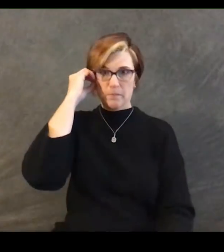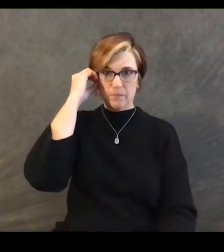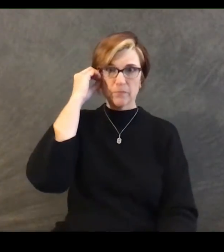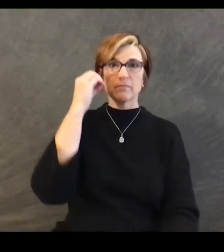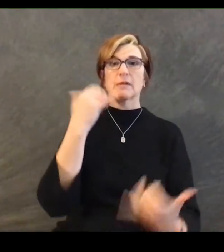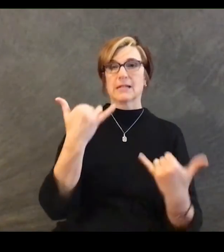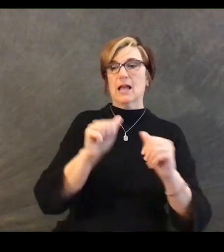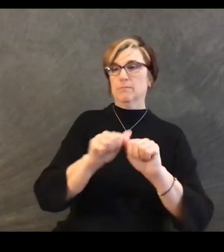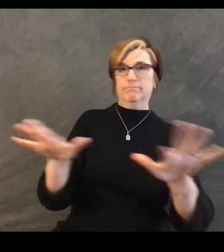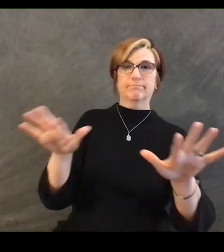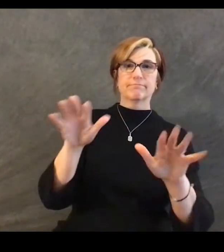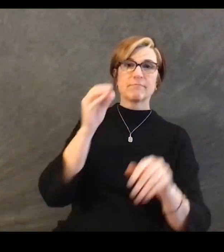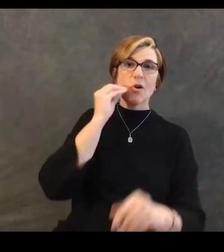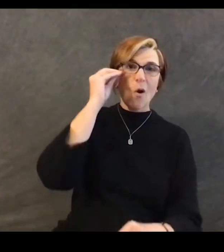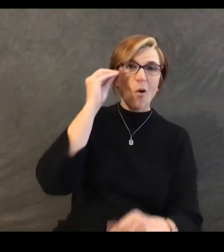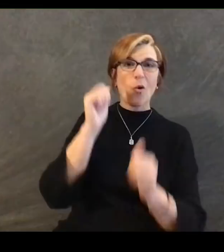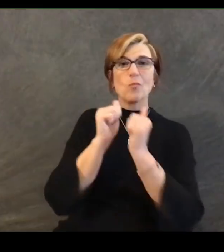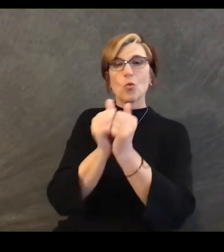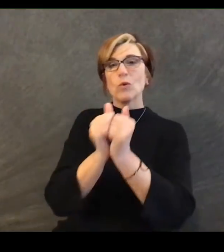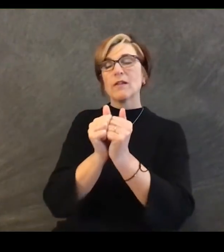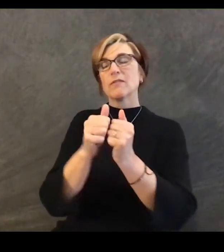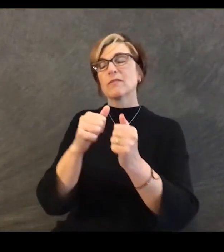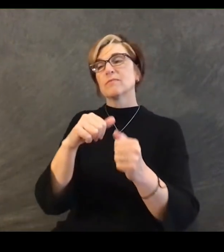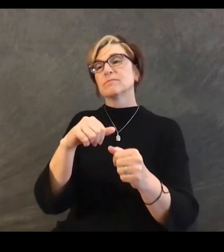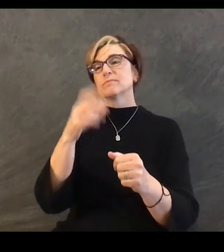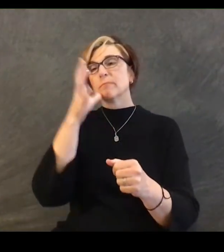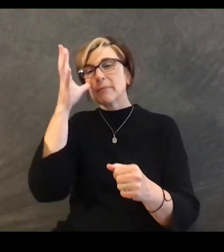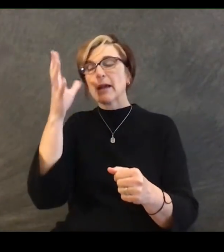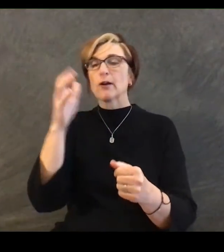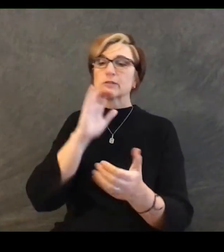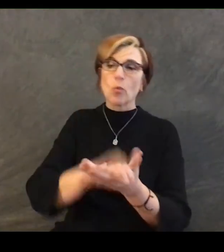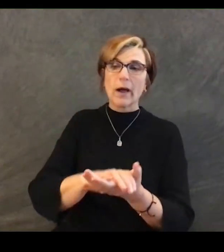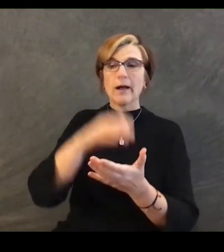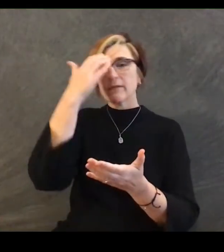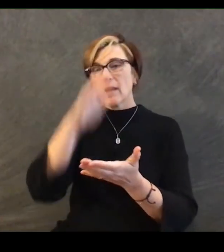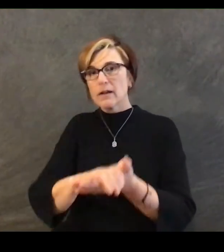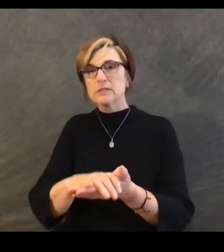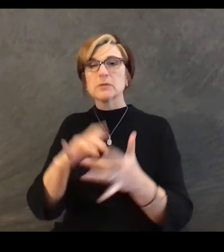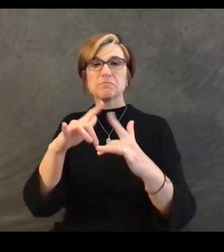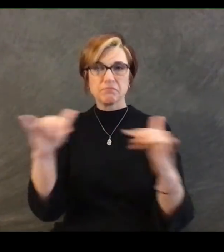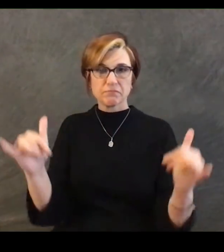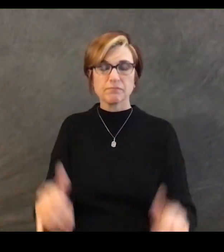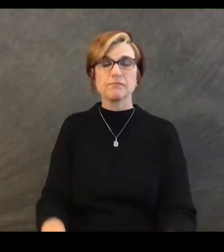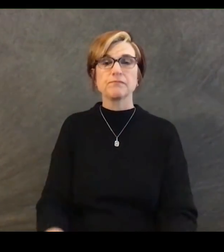their husbands I want every American to be prepared for the hard days that lie